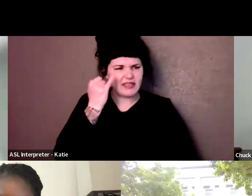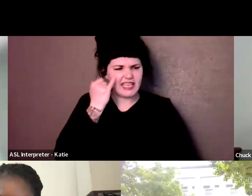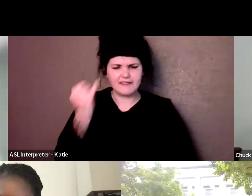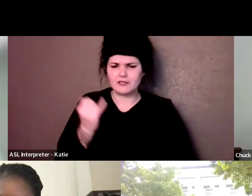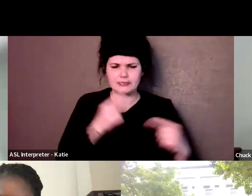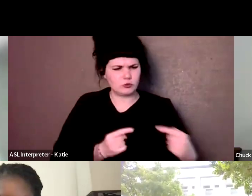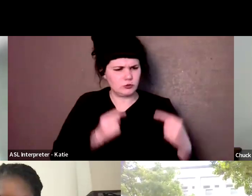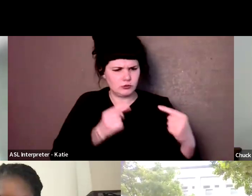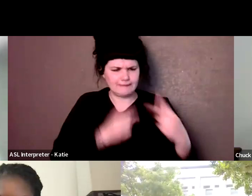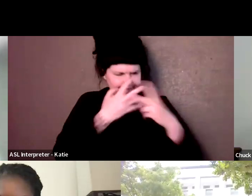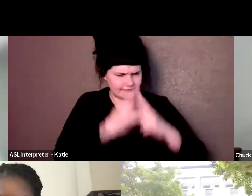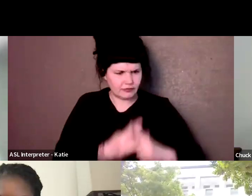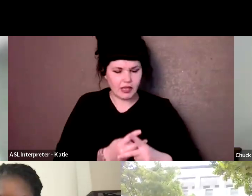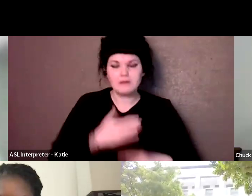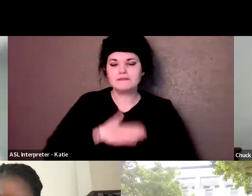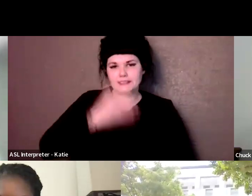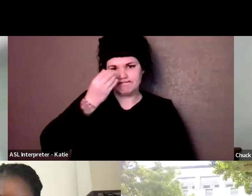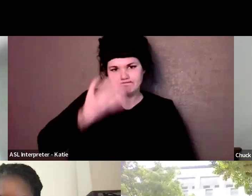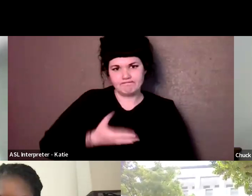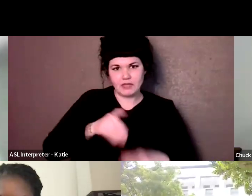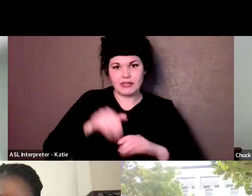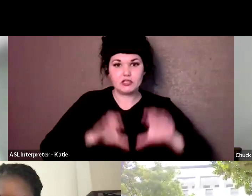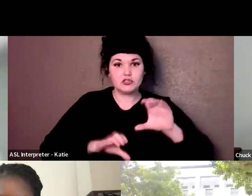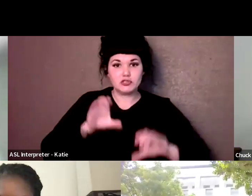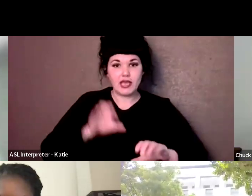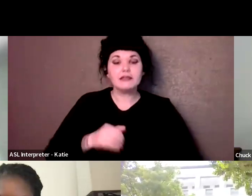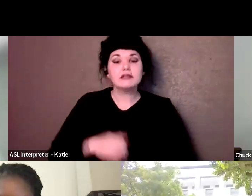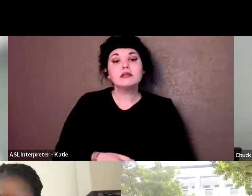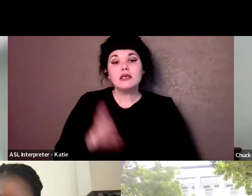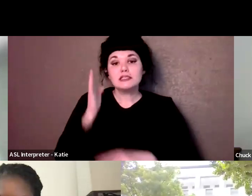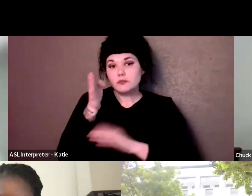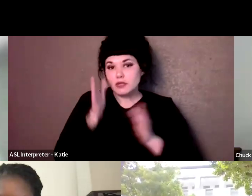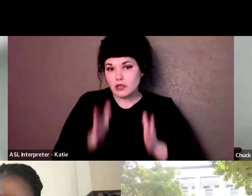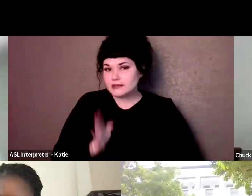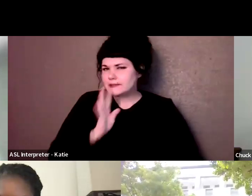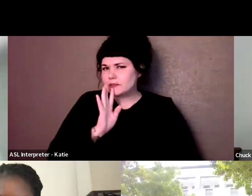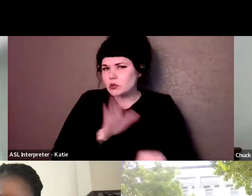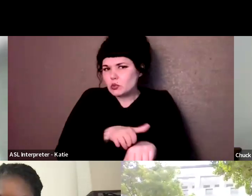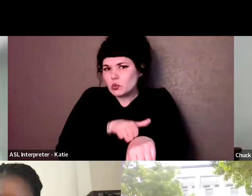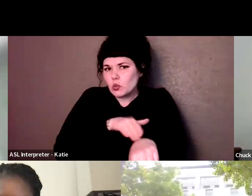remind the panelists to speak slowly for the ASL interpreters and we hope you'll also participate